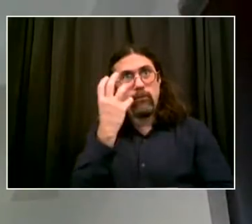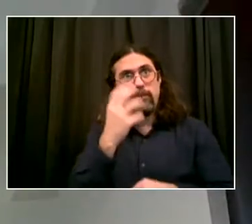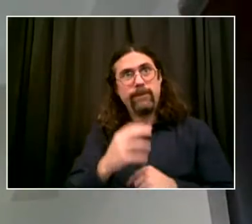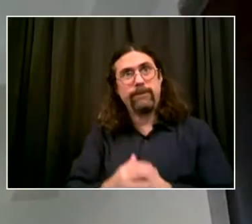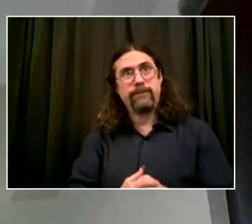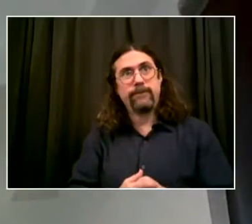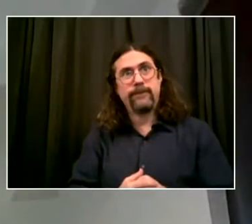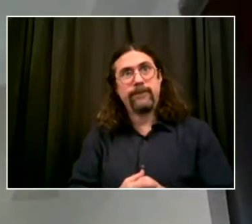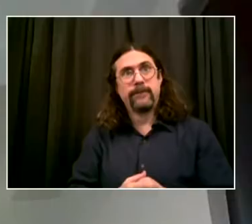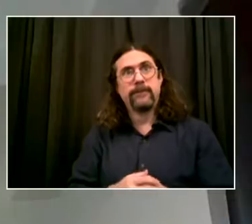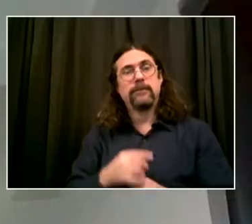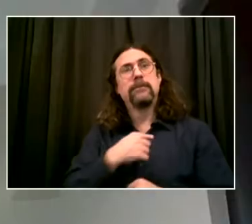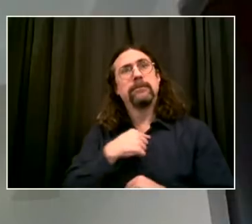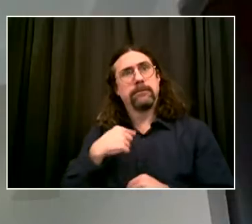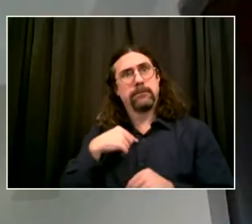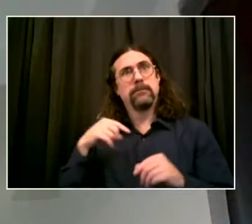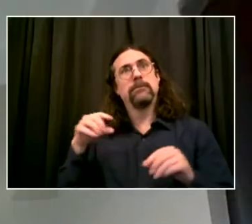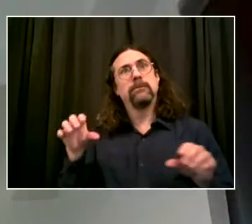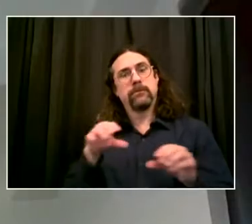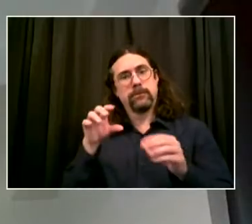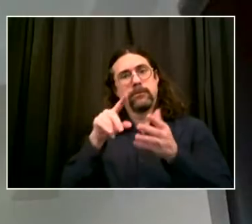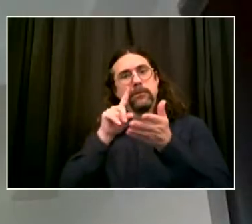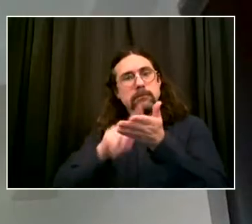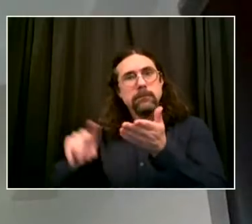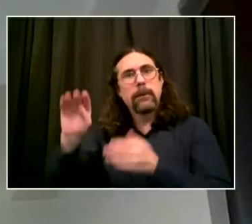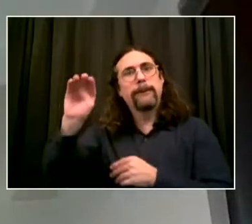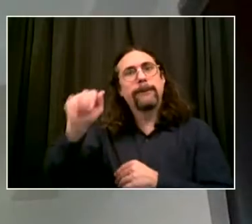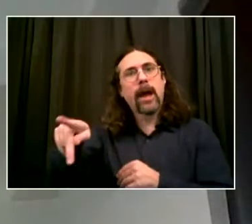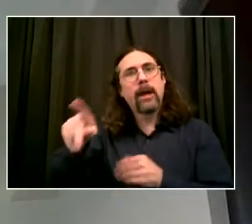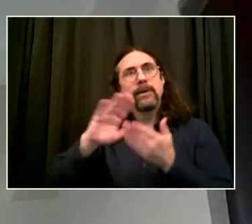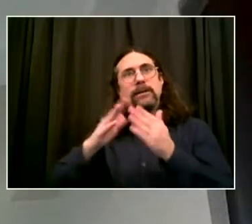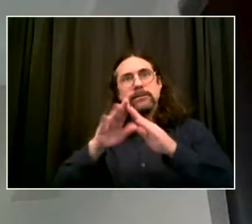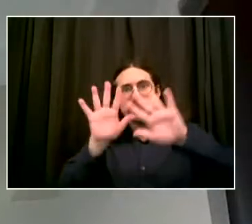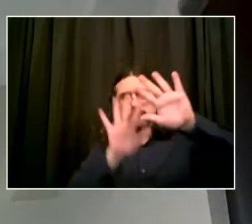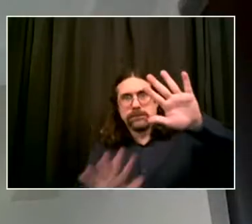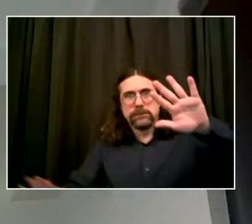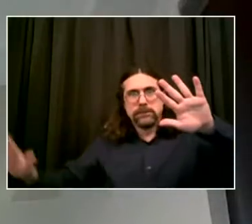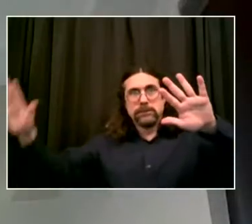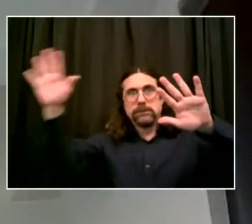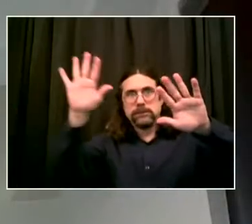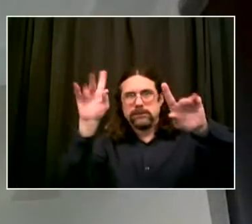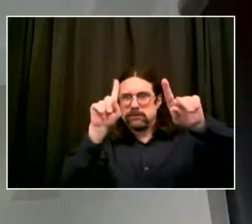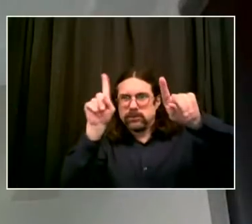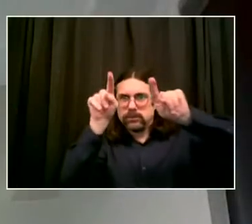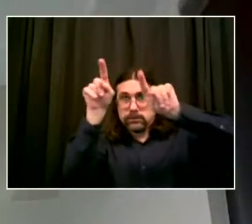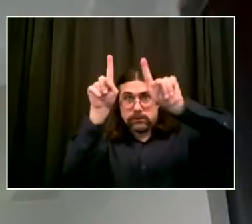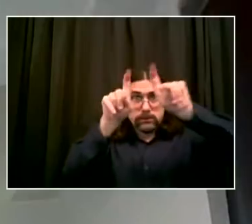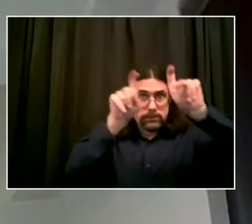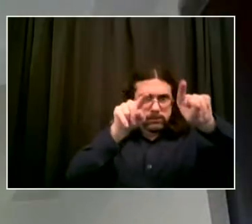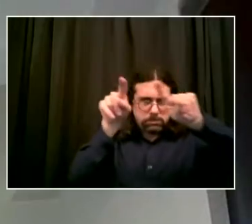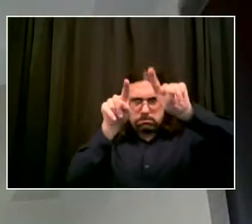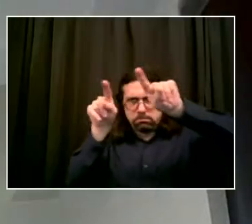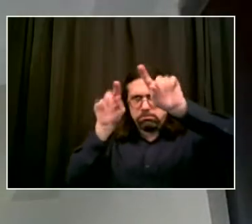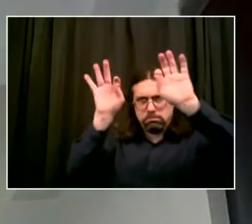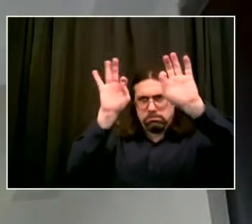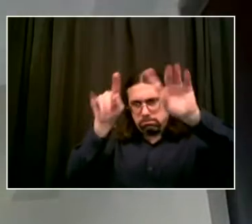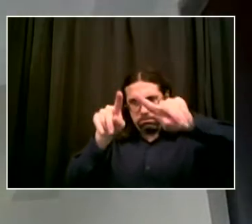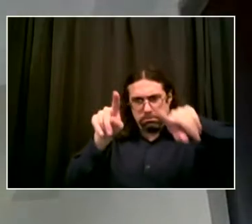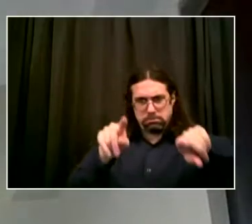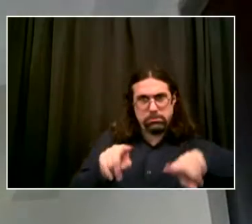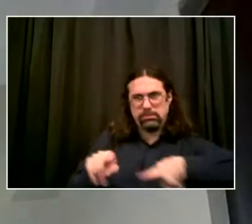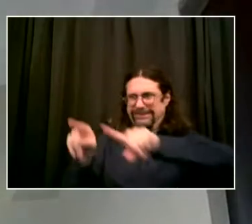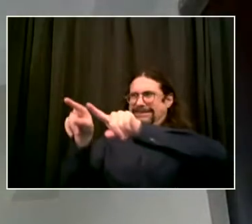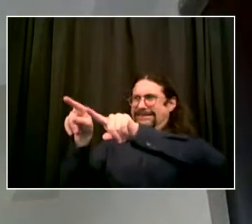BETTER CONTROL.